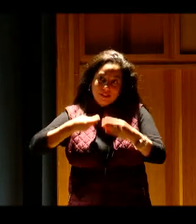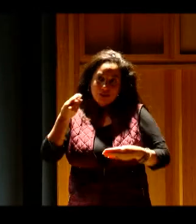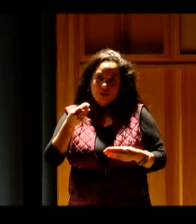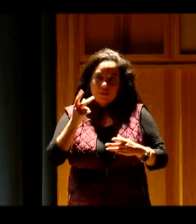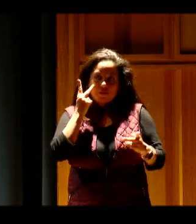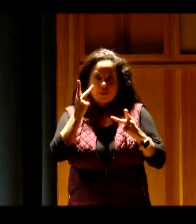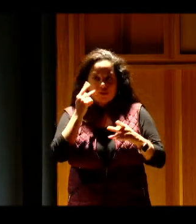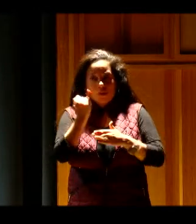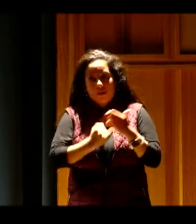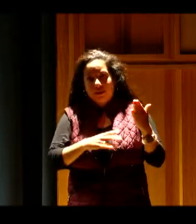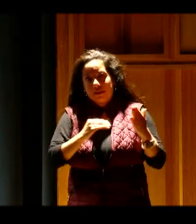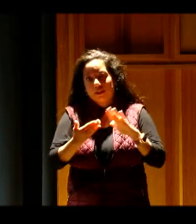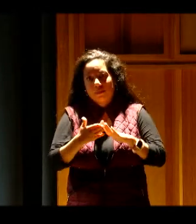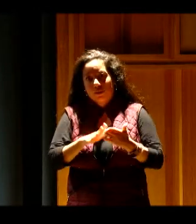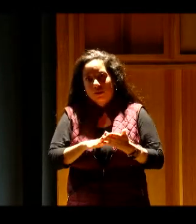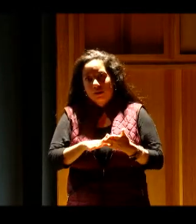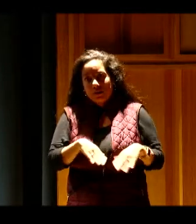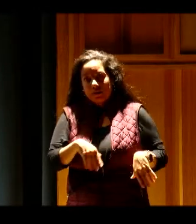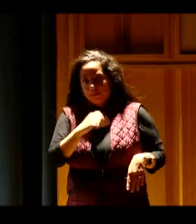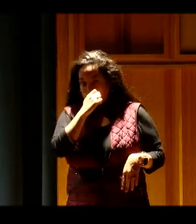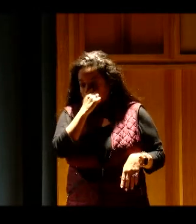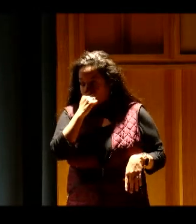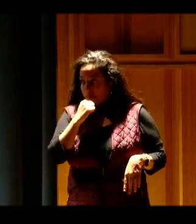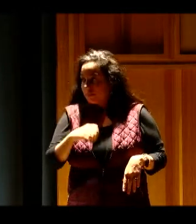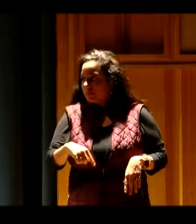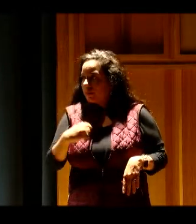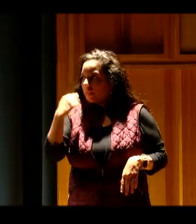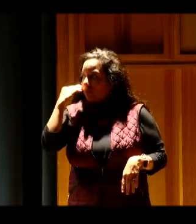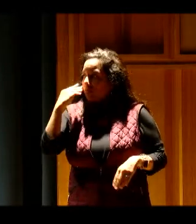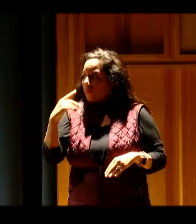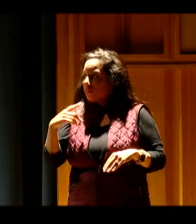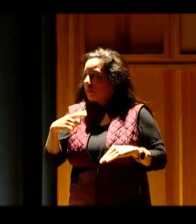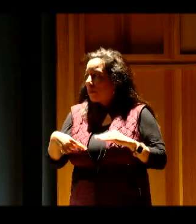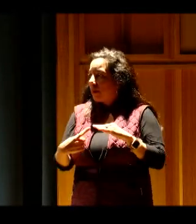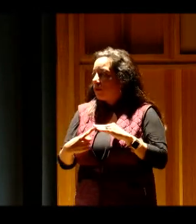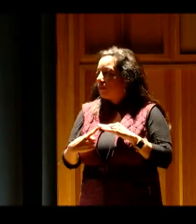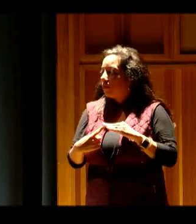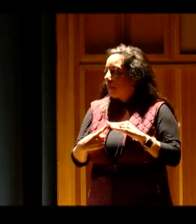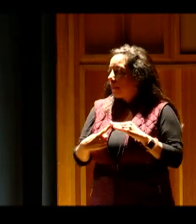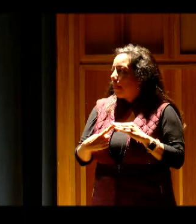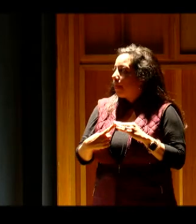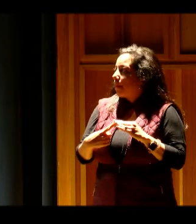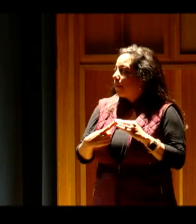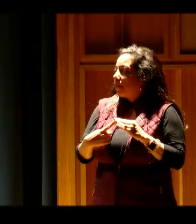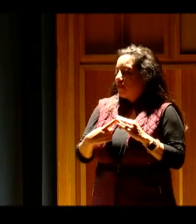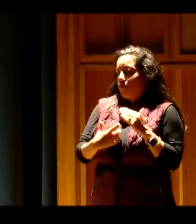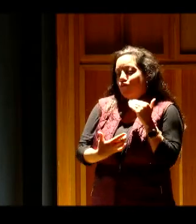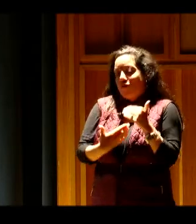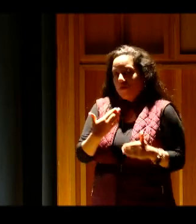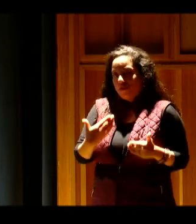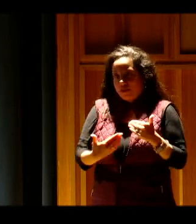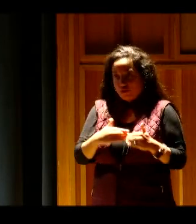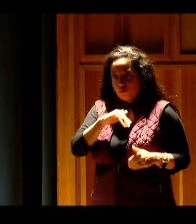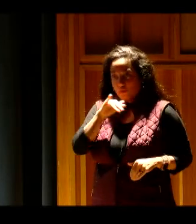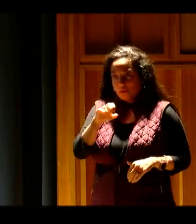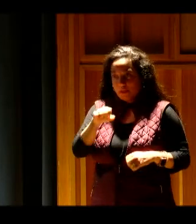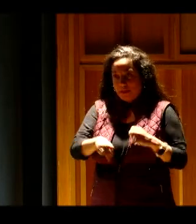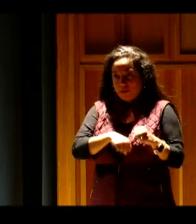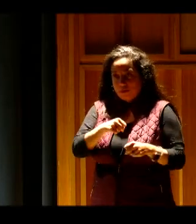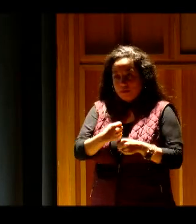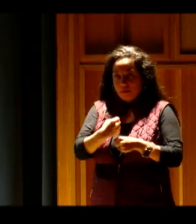I knew in particular about the great progress that Julie's bicycle has made with the music industry